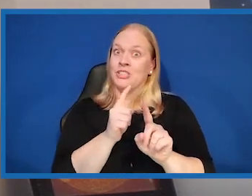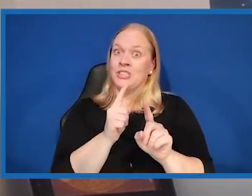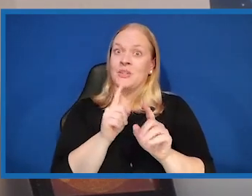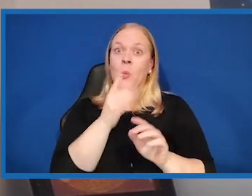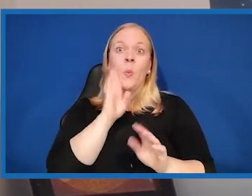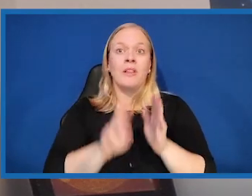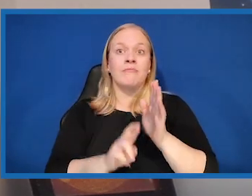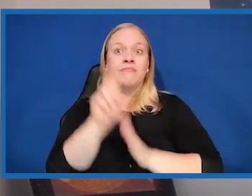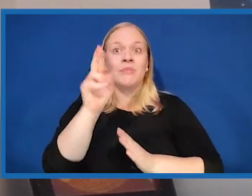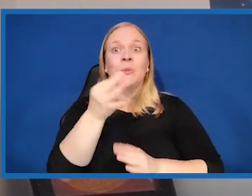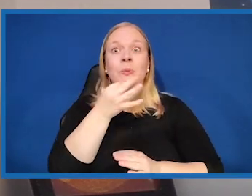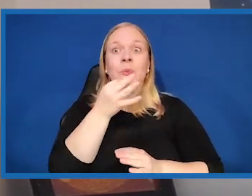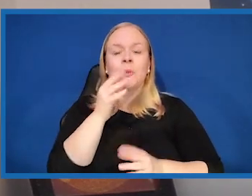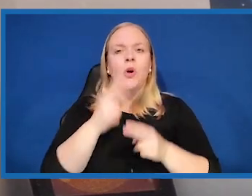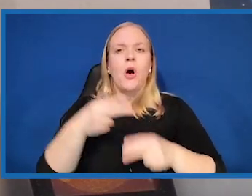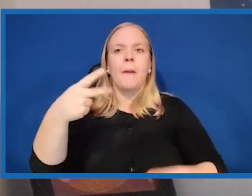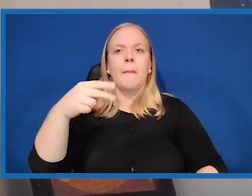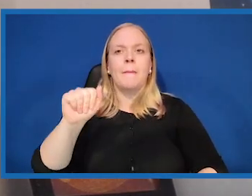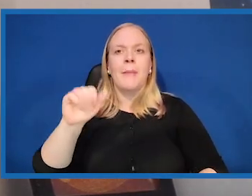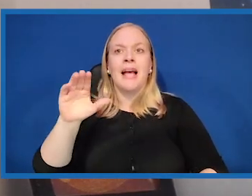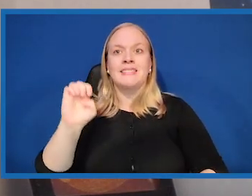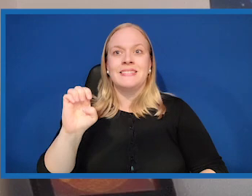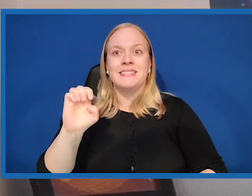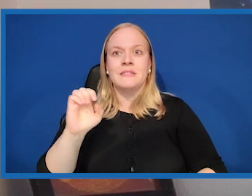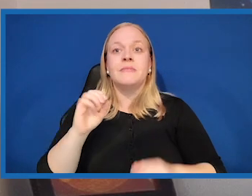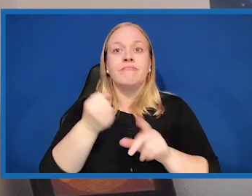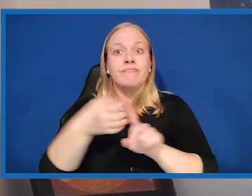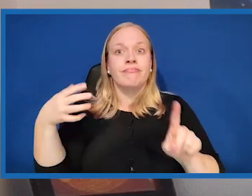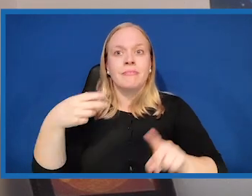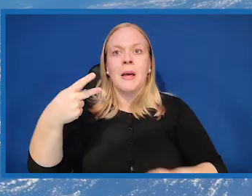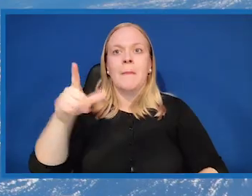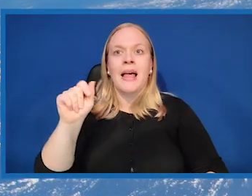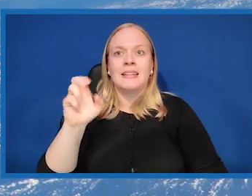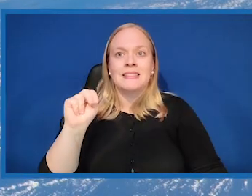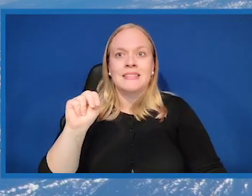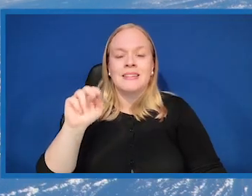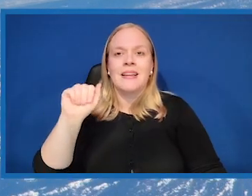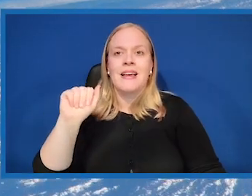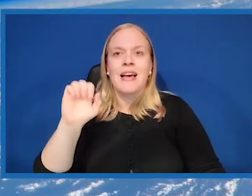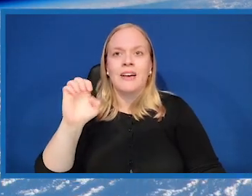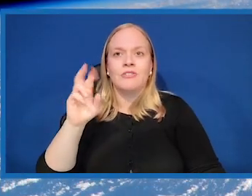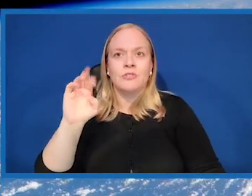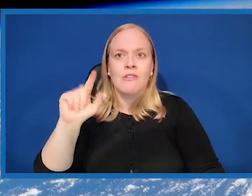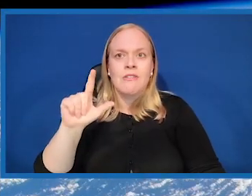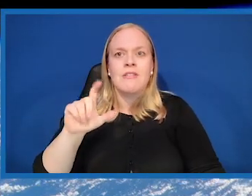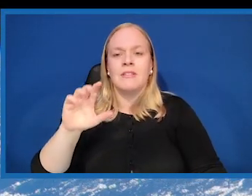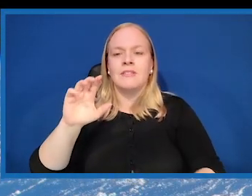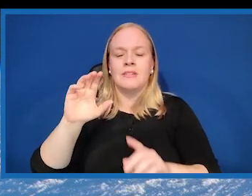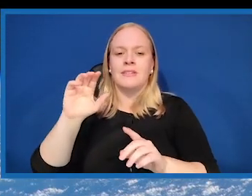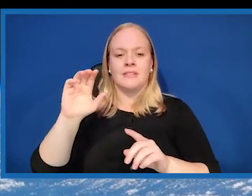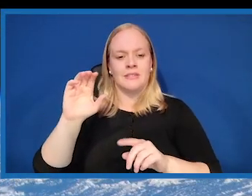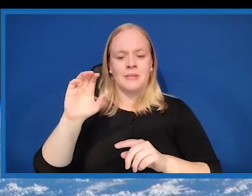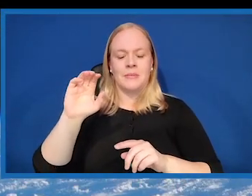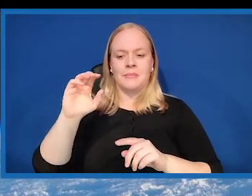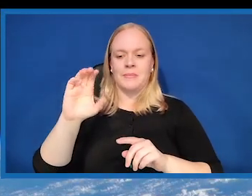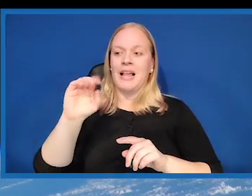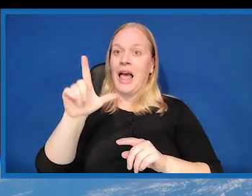WHICH STAND FOR PLANKTON, AEROSOL, CLOUD, OCEAN ECOSYSTEM, AND THAT ONE AMONG OTHER THINGS WILL LOOK AT THE DIVERSITY OF THAT PHYTOPLANKTON,